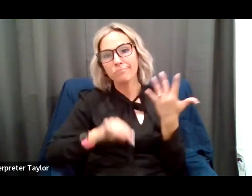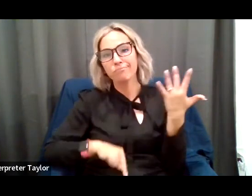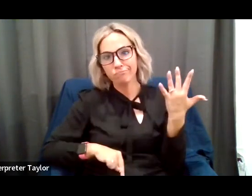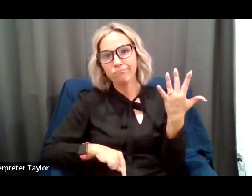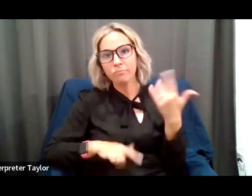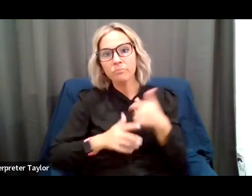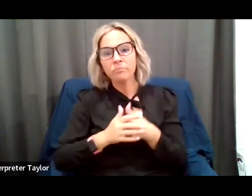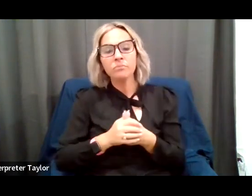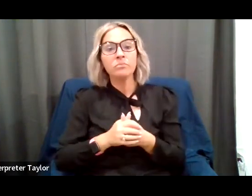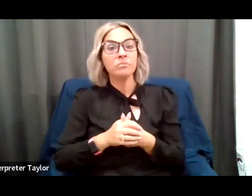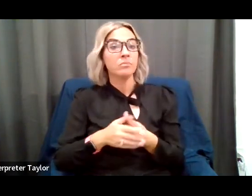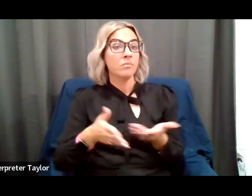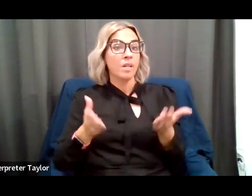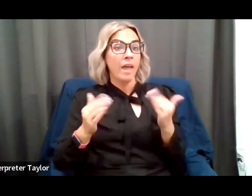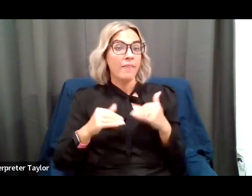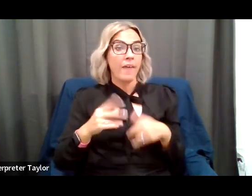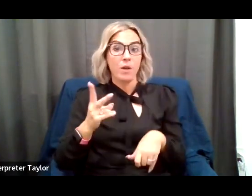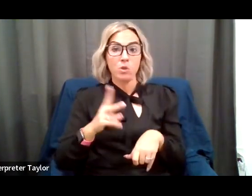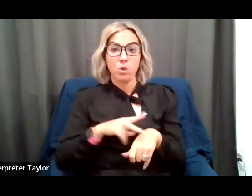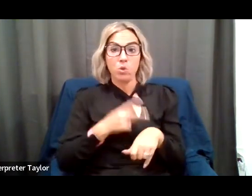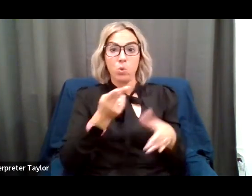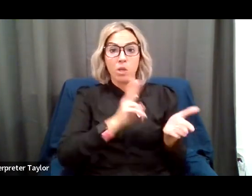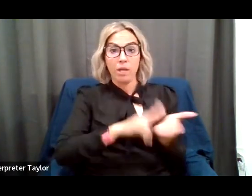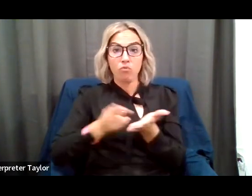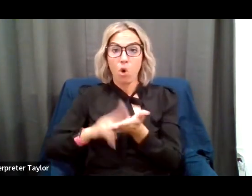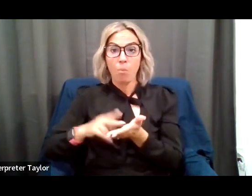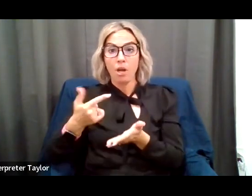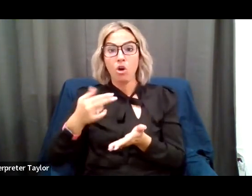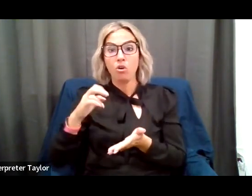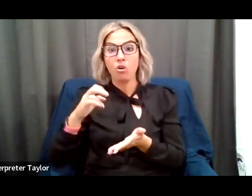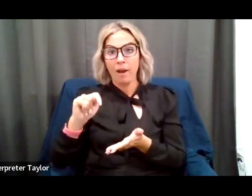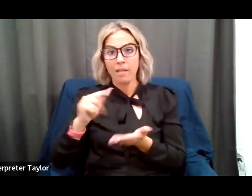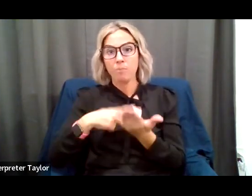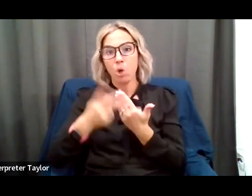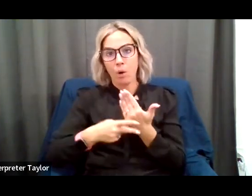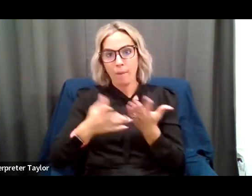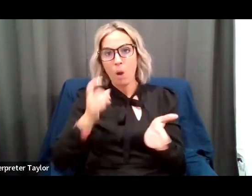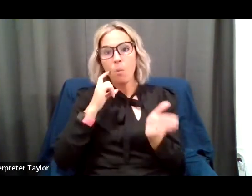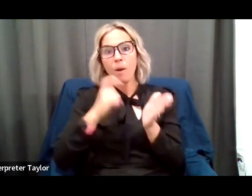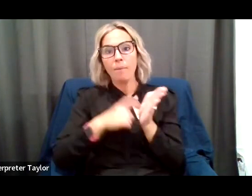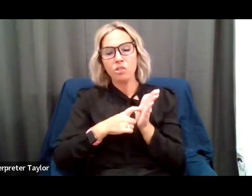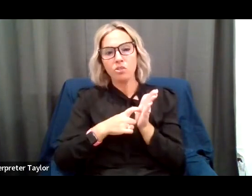And then there is a Dual Enrollment pro-Grant Program I want to bring up with you. I was talking to your President